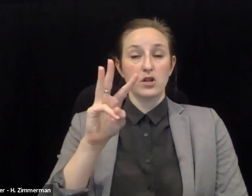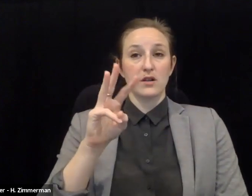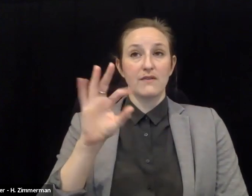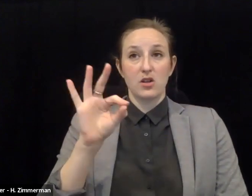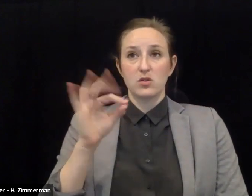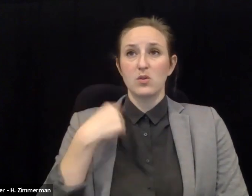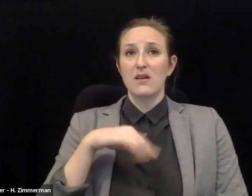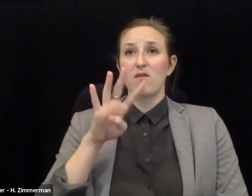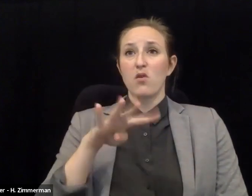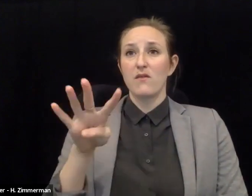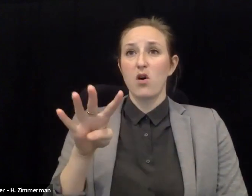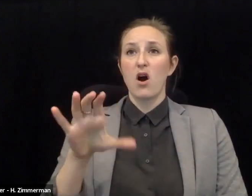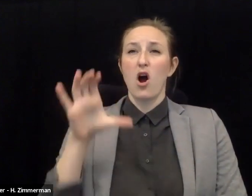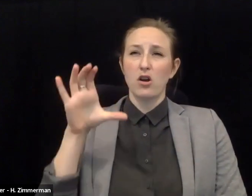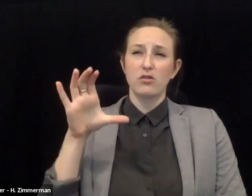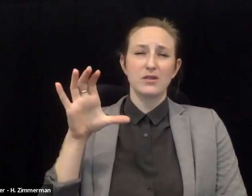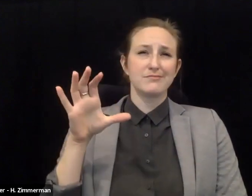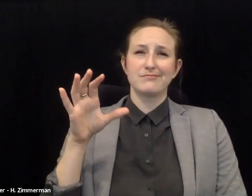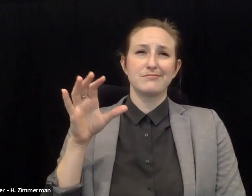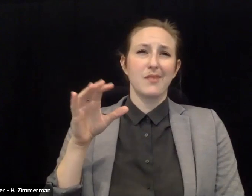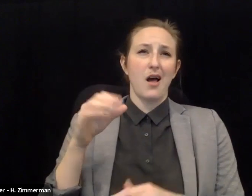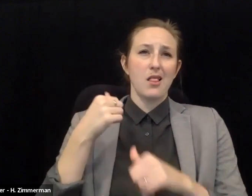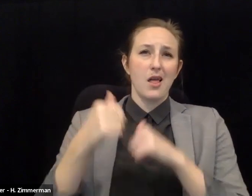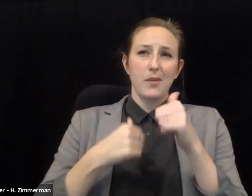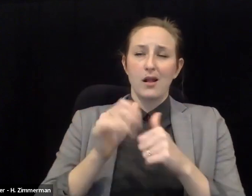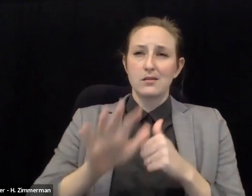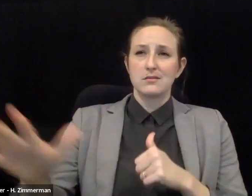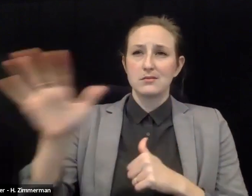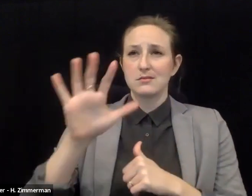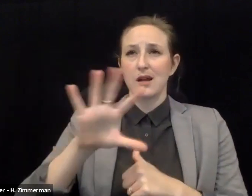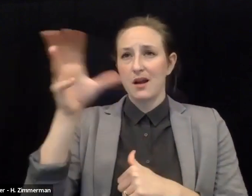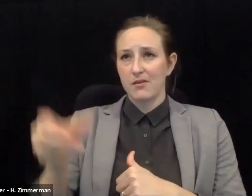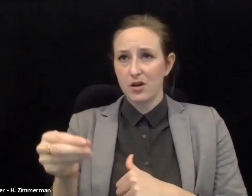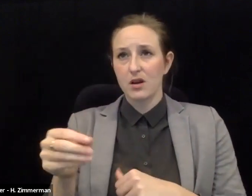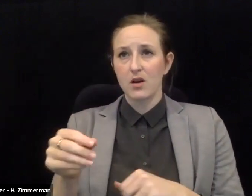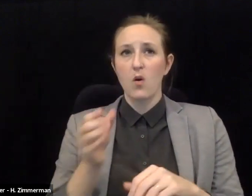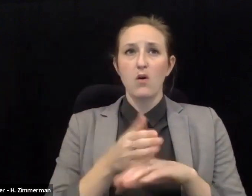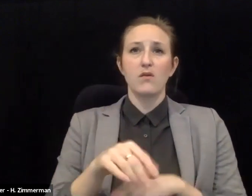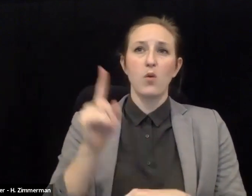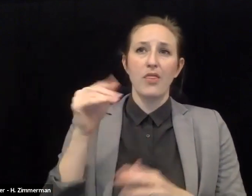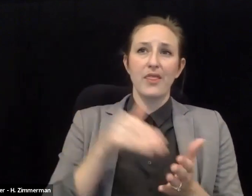across 49 countries in Sub-Sahara Africa and we had over 1000 selected candidate selected